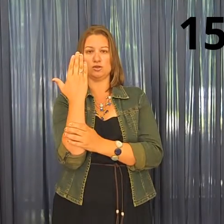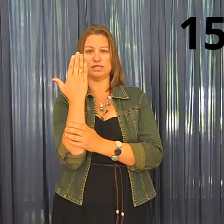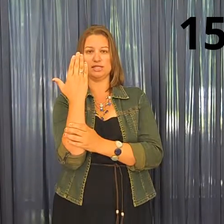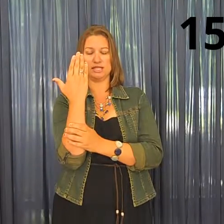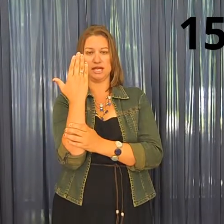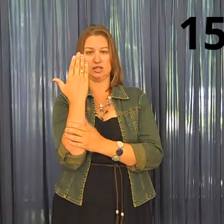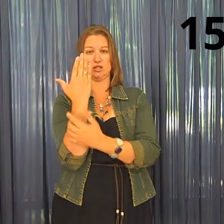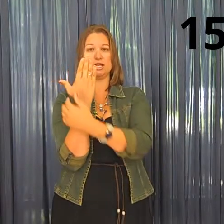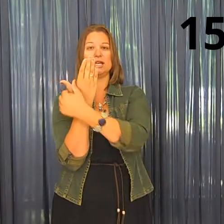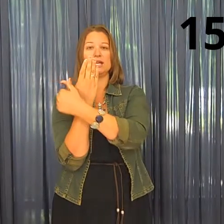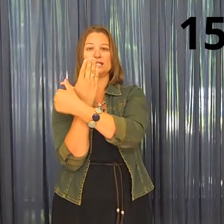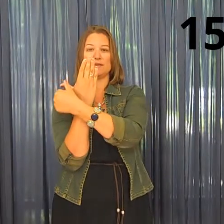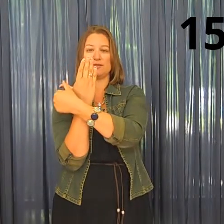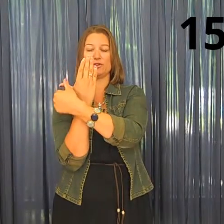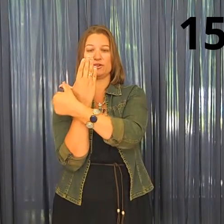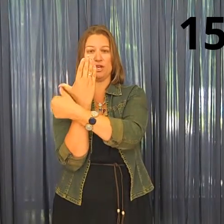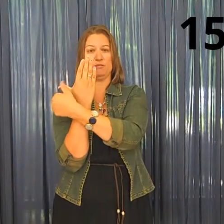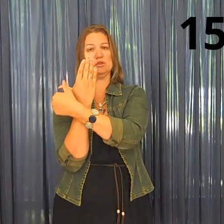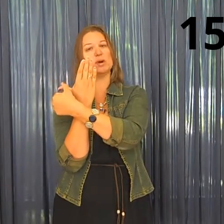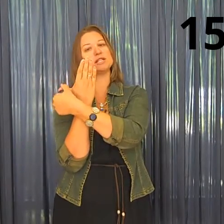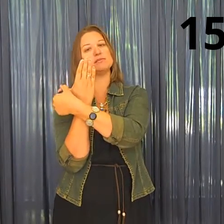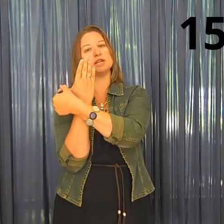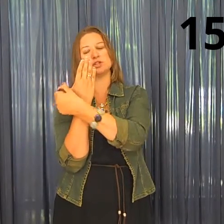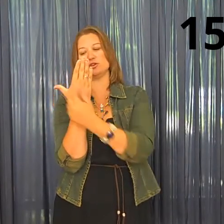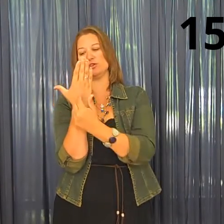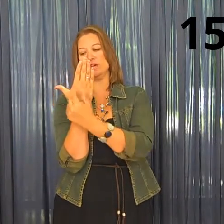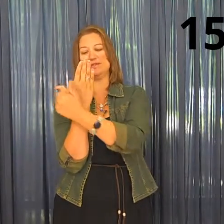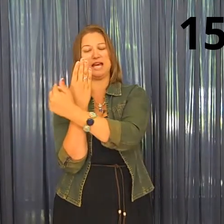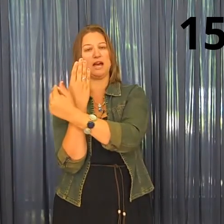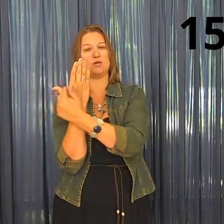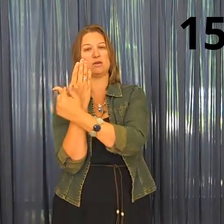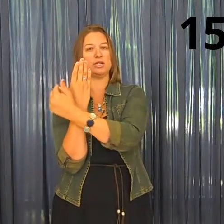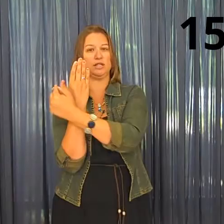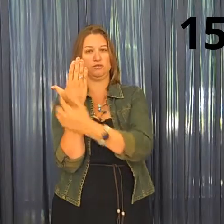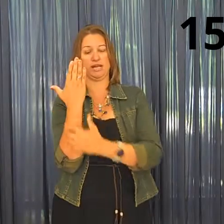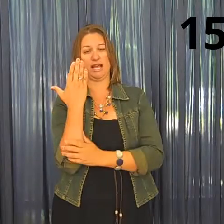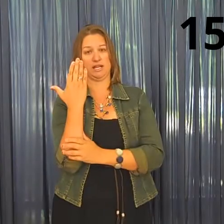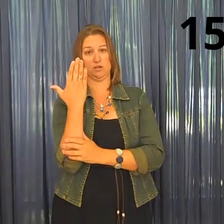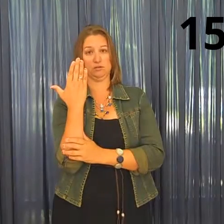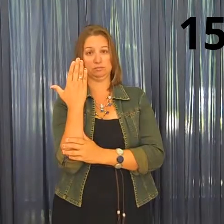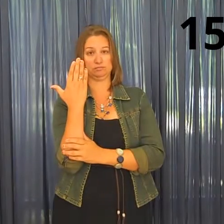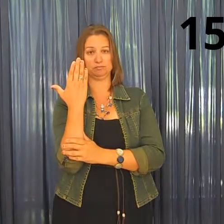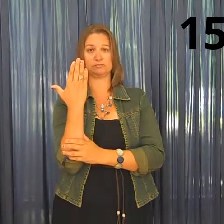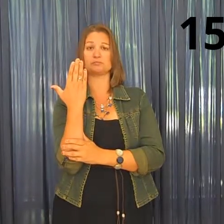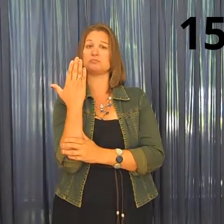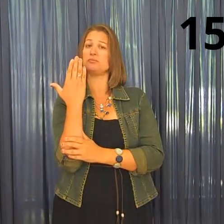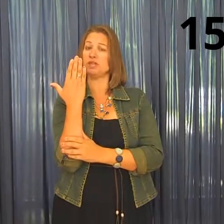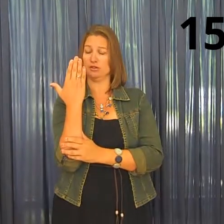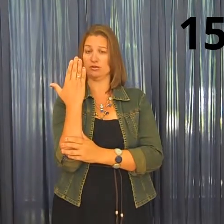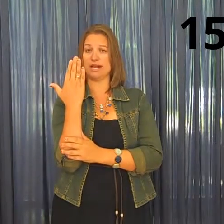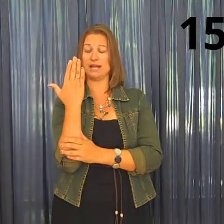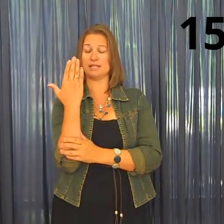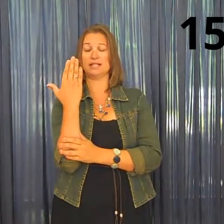closed together except for your thumb, you want to make sure your thumb is outward at a right angle. If you are right handed